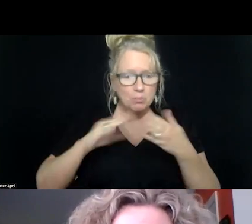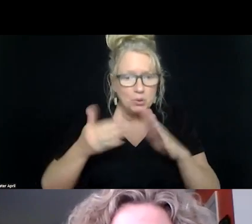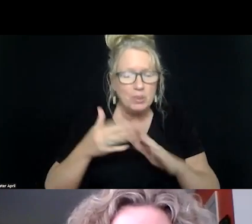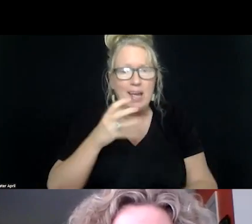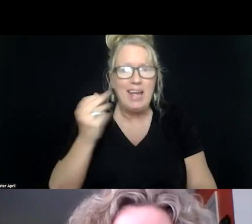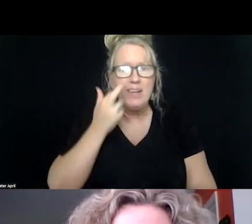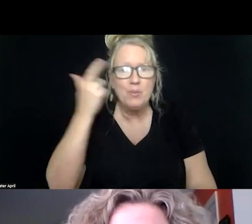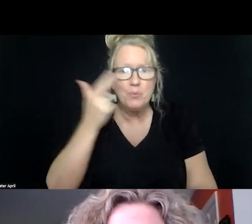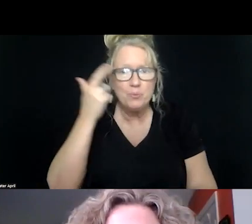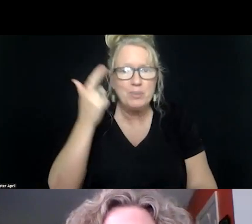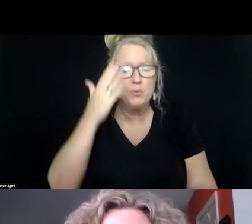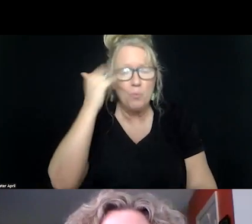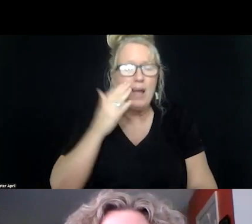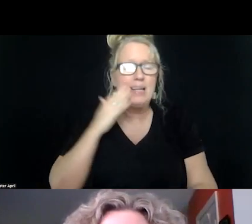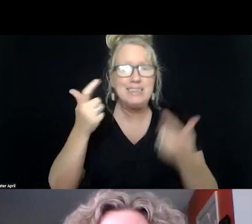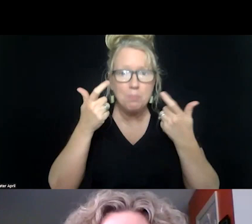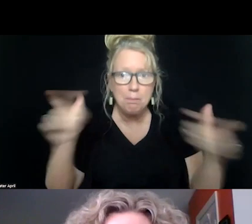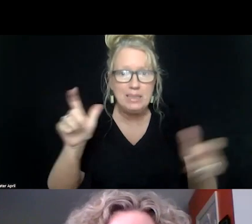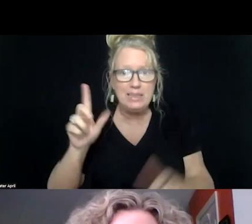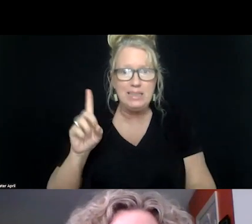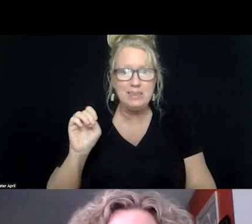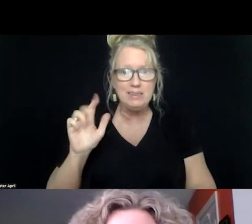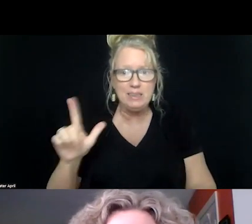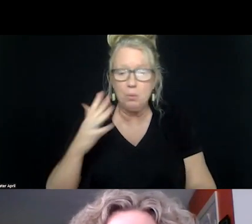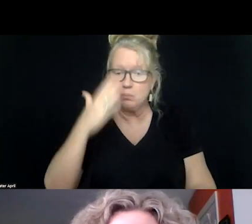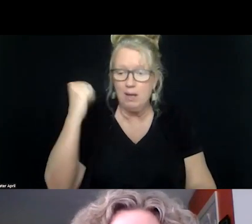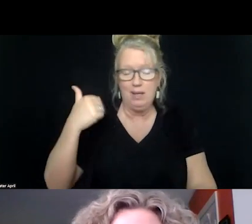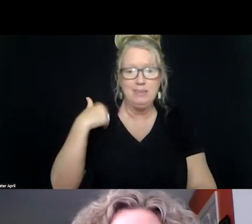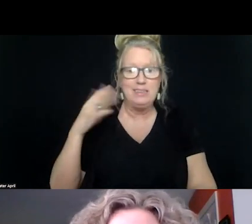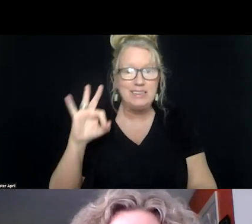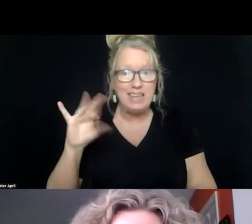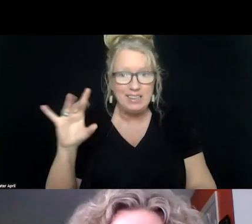SUCH A BIG DEAL -- I KNOW THAT 988 HAS SEVERAL LINES FOR SPECIAL